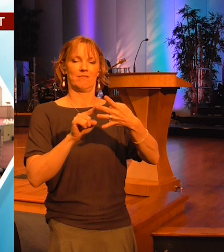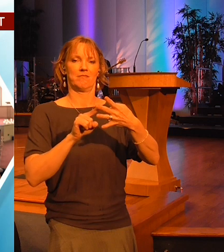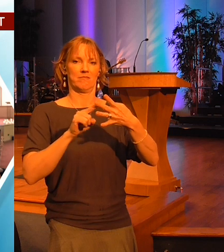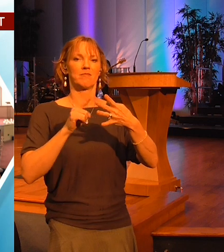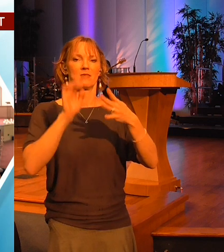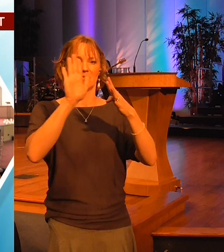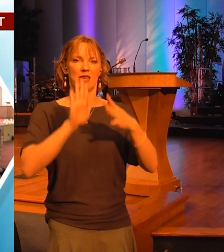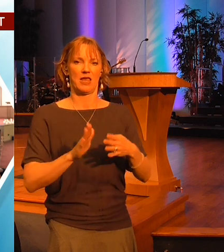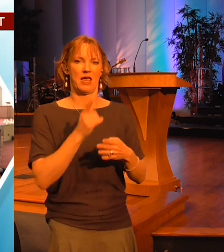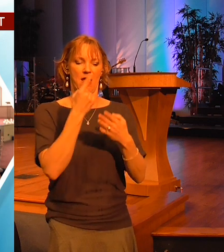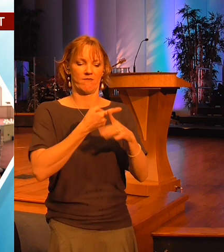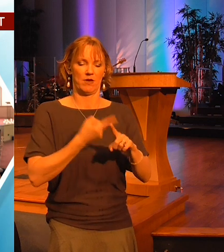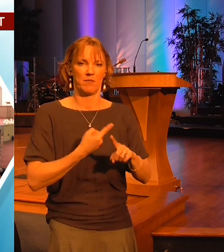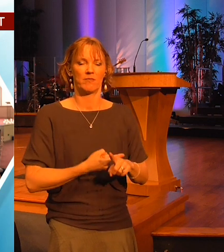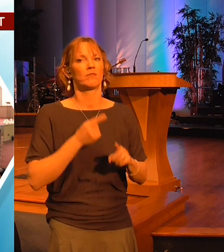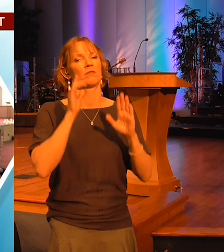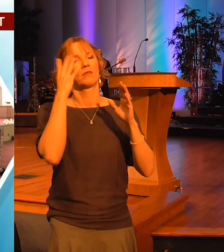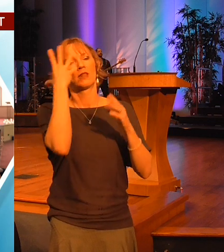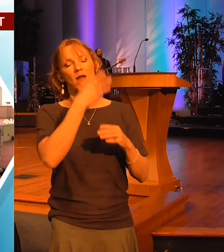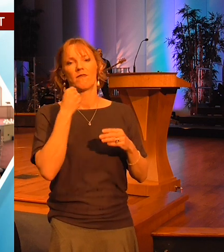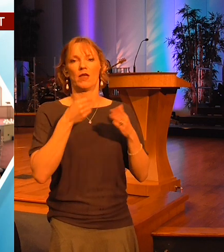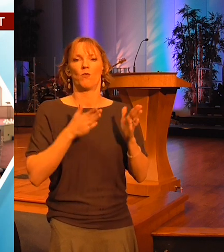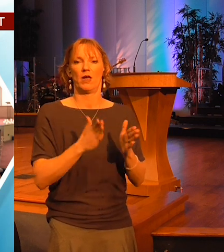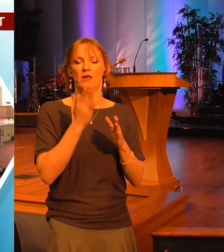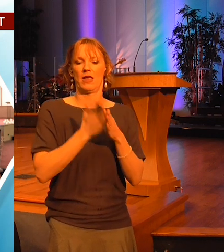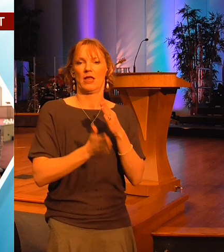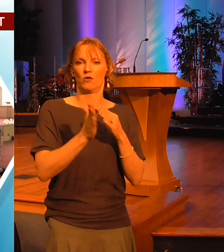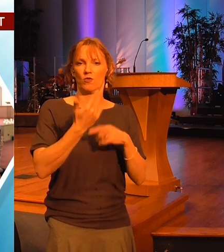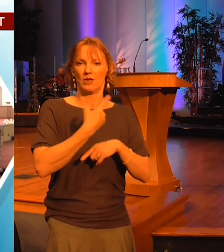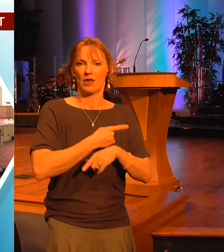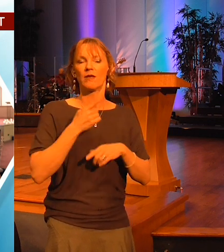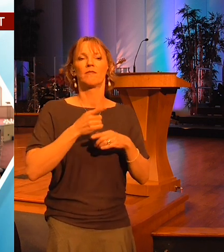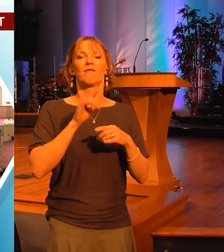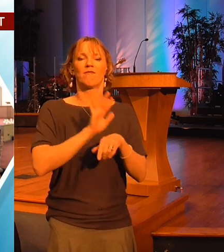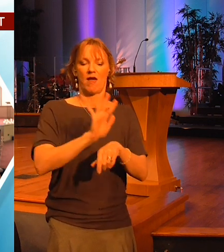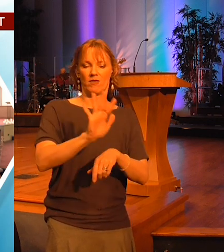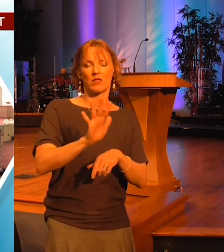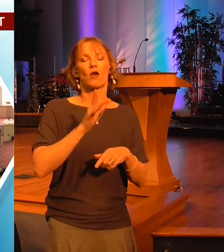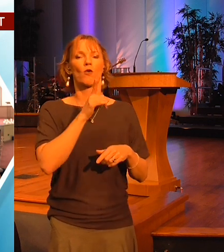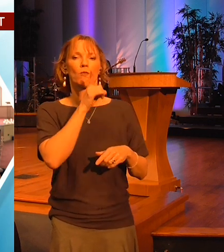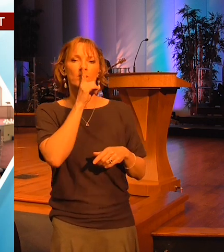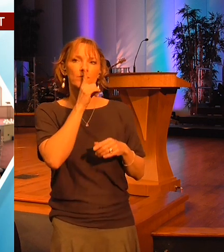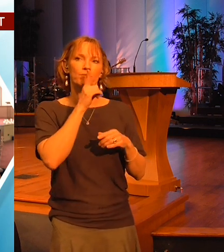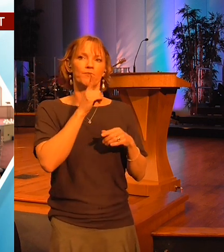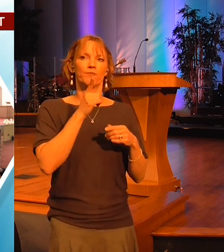way to end your day it's at 5:00 and it's a very quiet contemplative service i'll be doing a guided